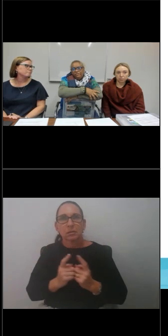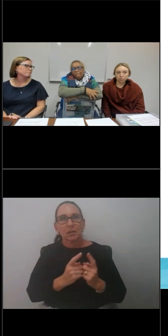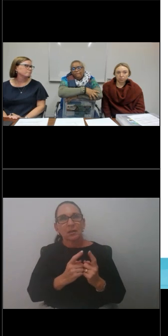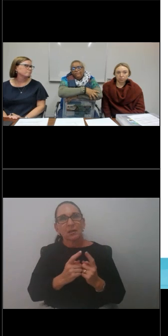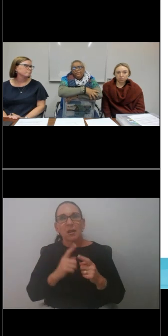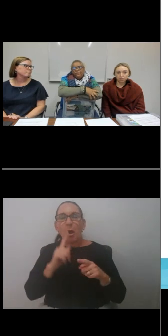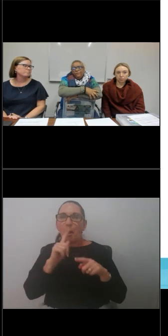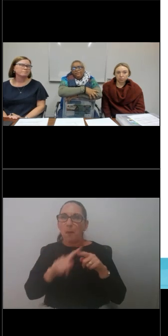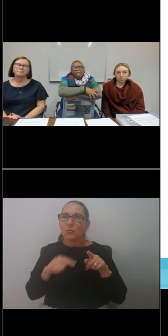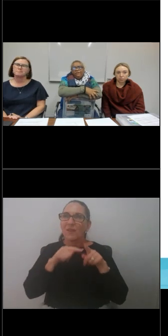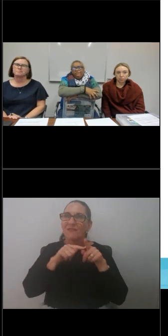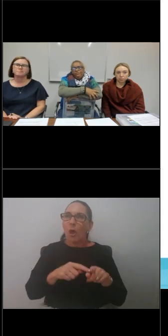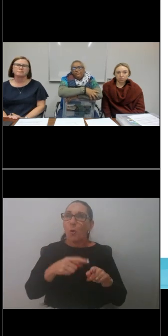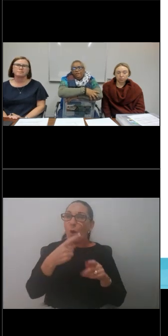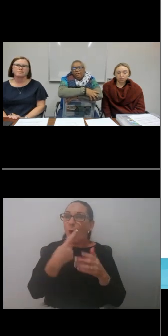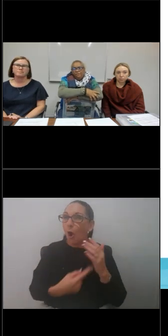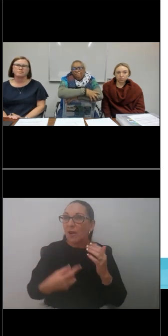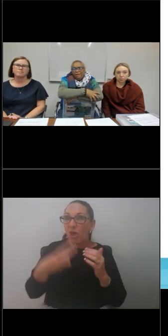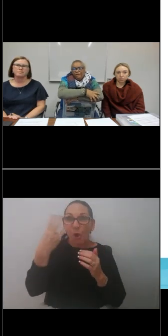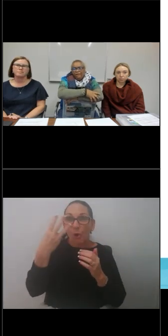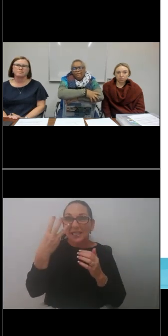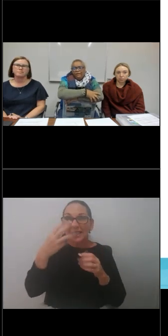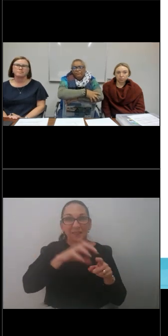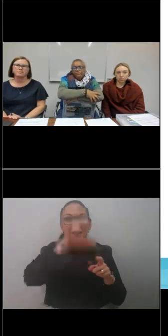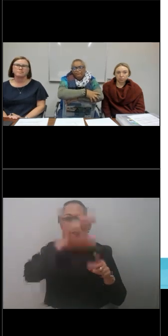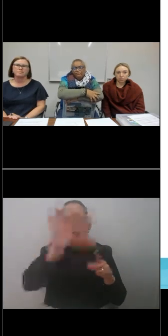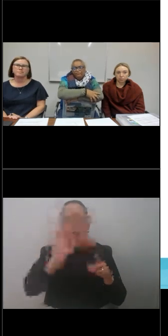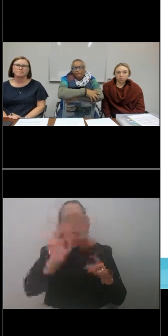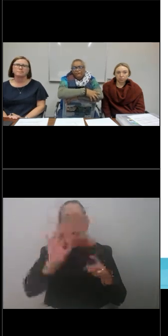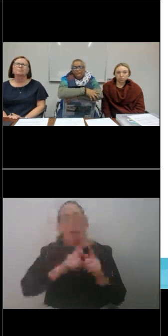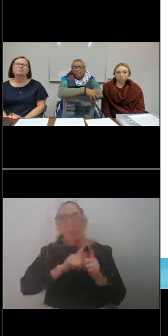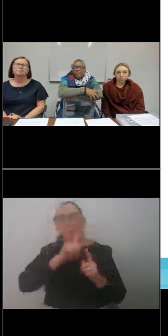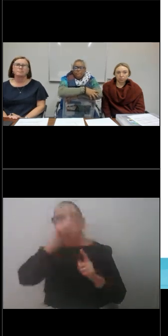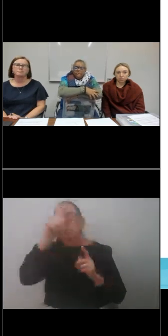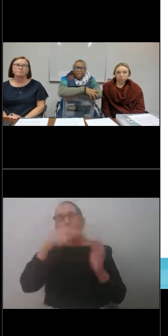but we went as far as Thursday Island Bamaga and now to Toowoomba and all the way down to